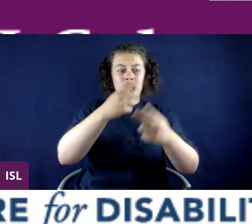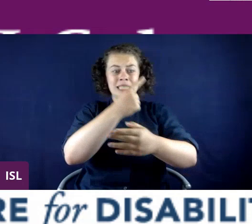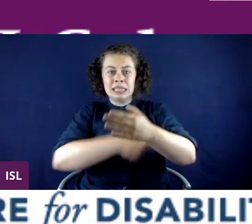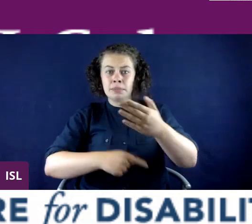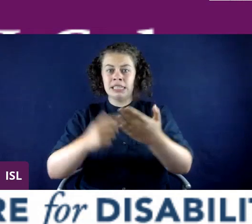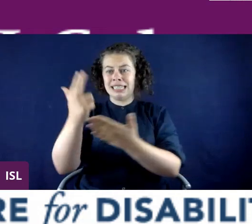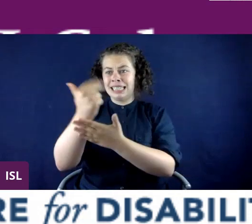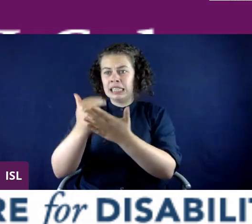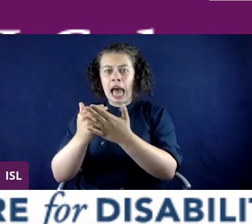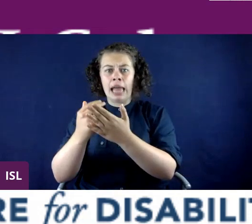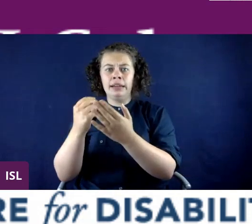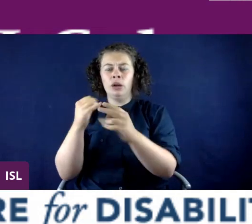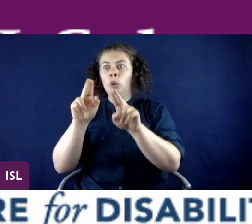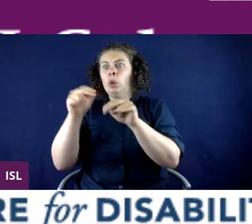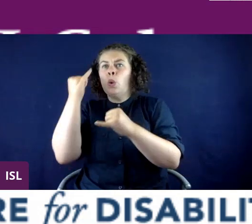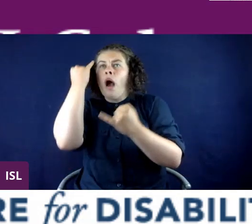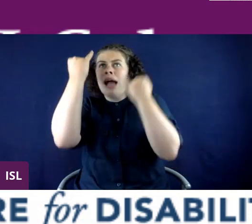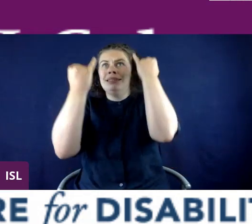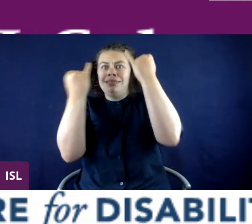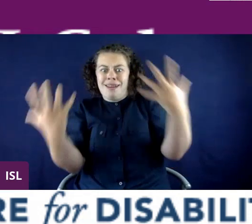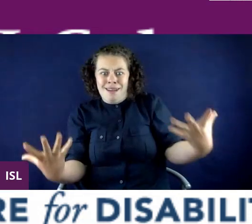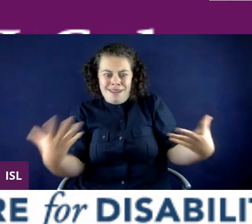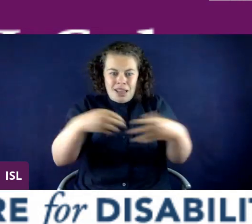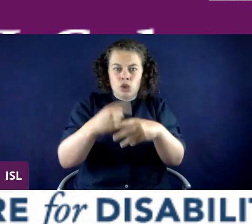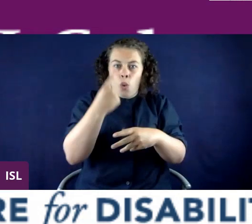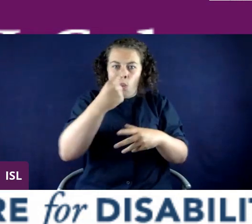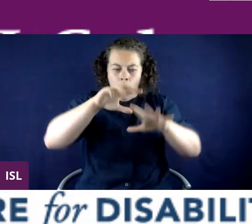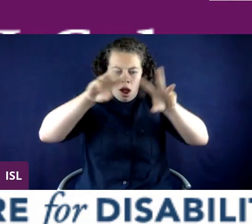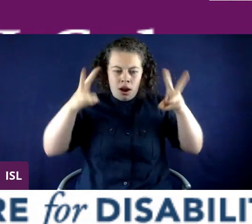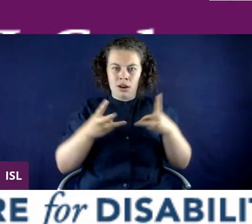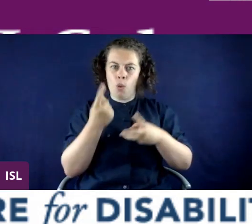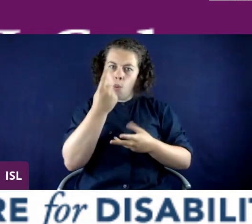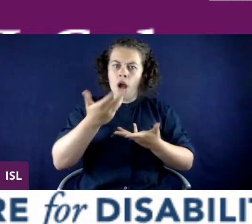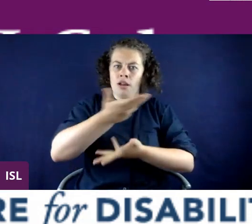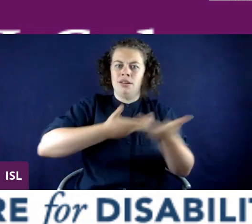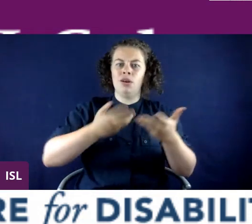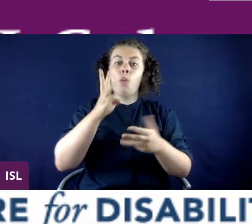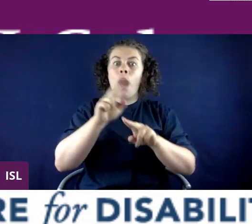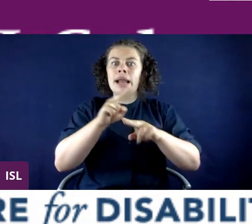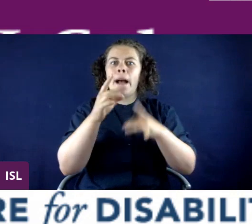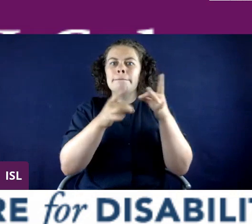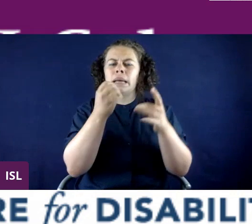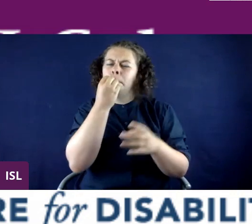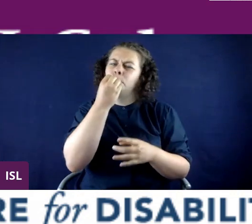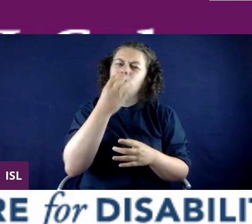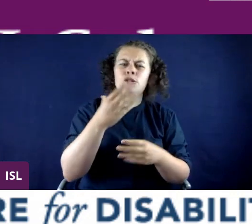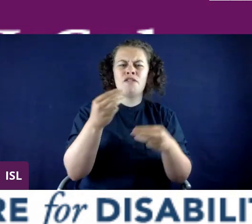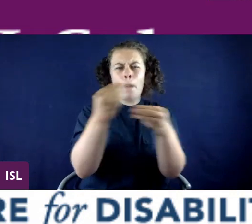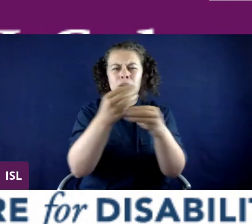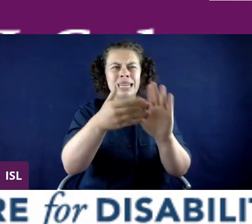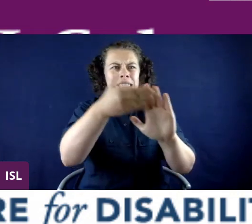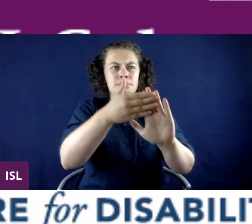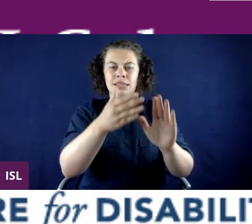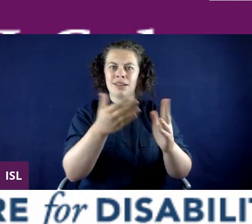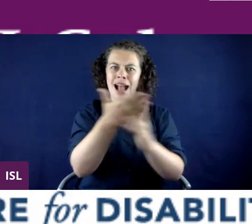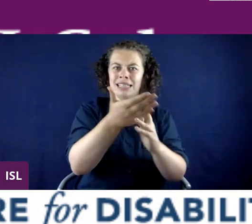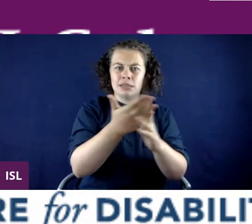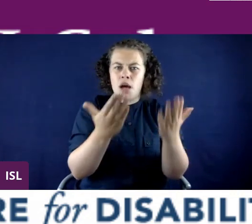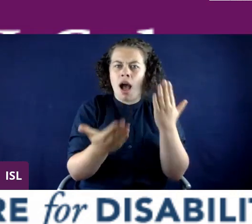How do we make a building accessible. That does not detract from the architecture.